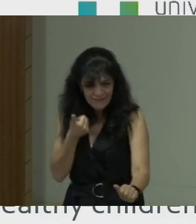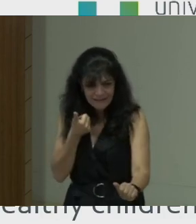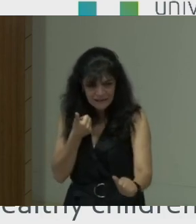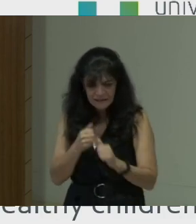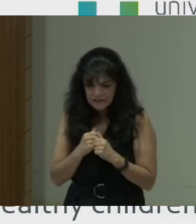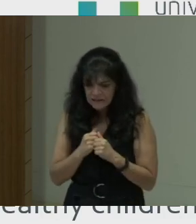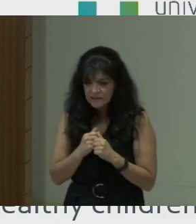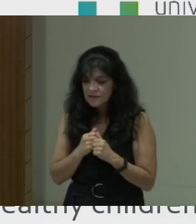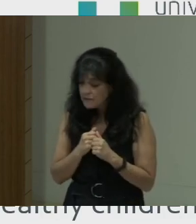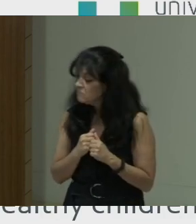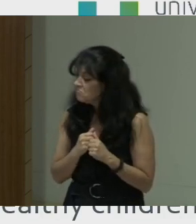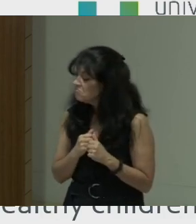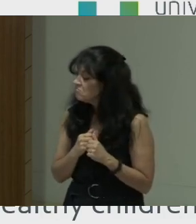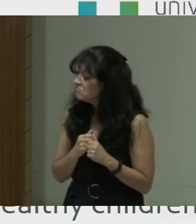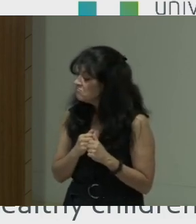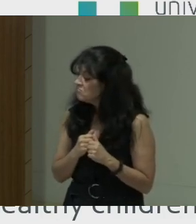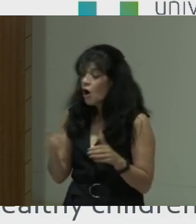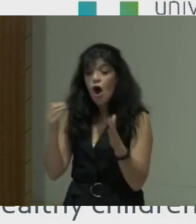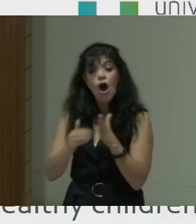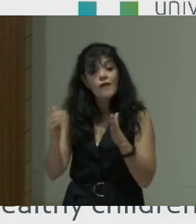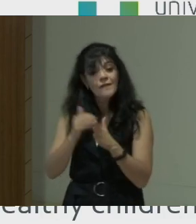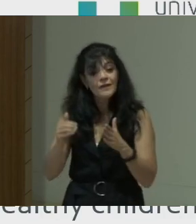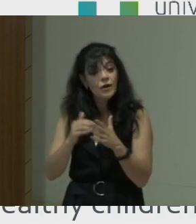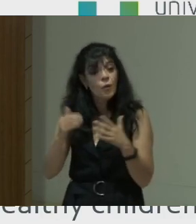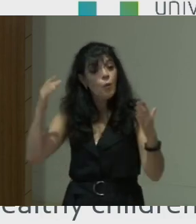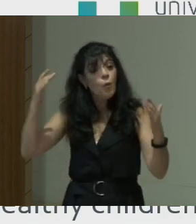So often the cause is not in the data.